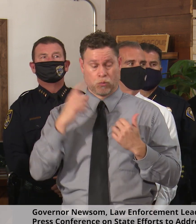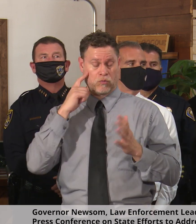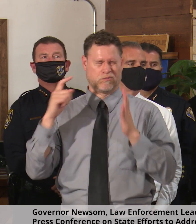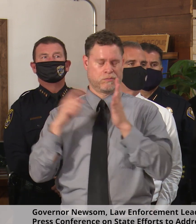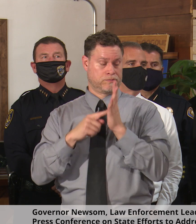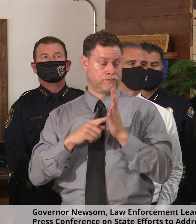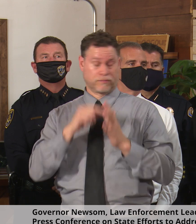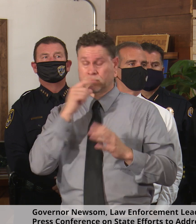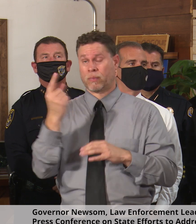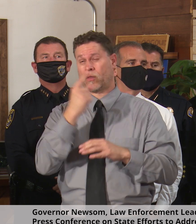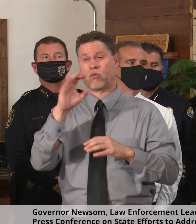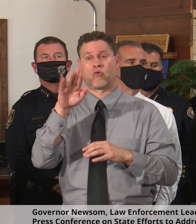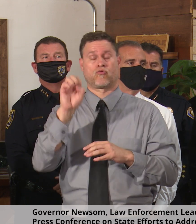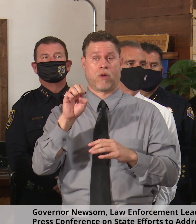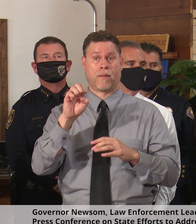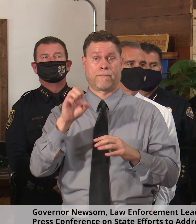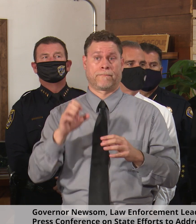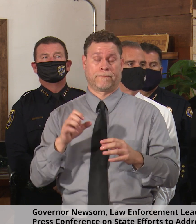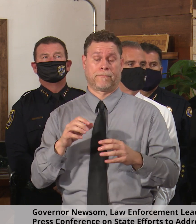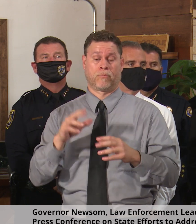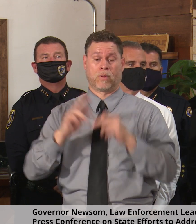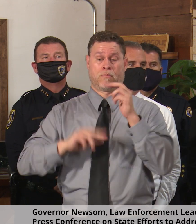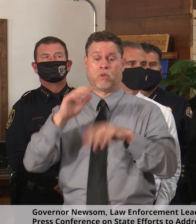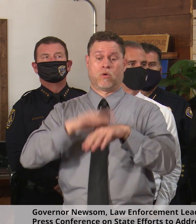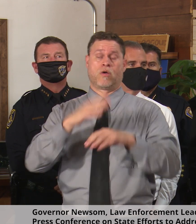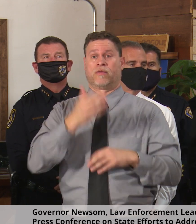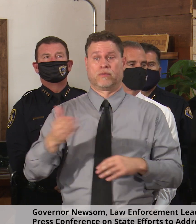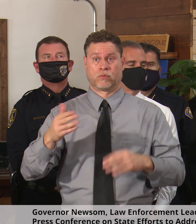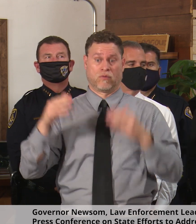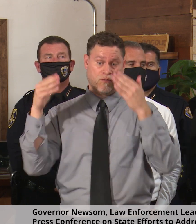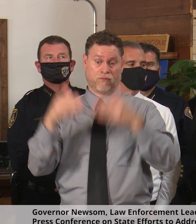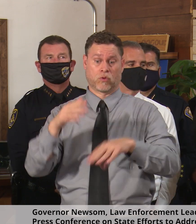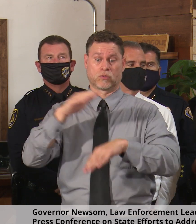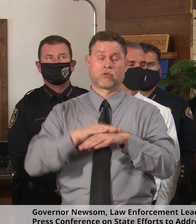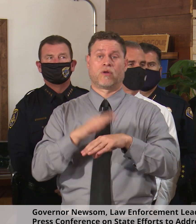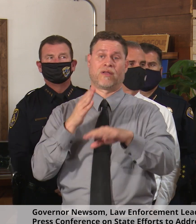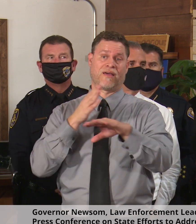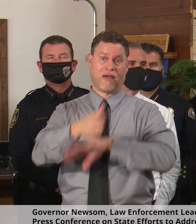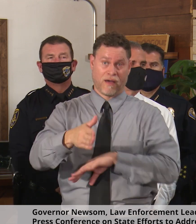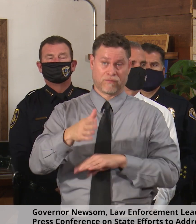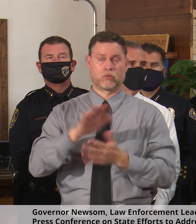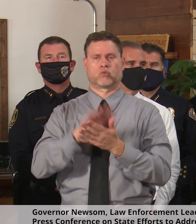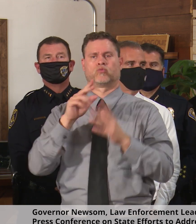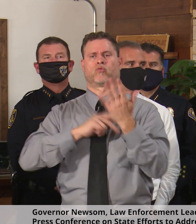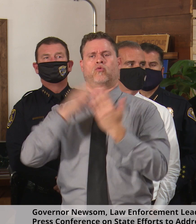just in that crime bucket that we build on things. We focus on after school programs, we focus